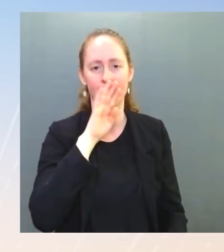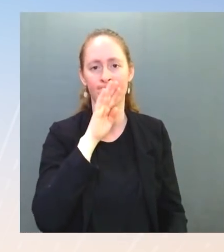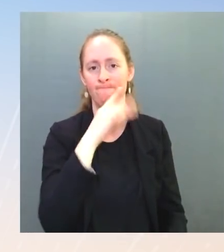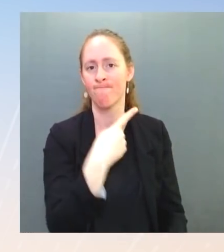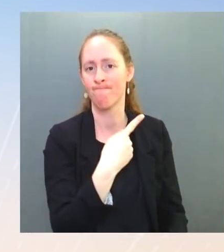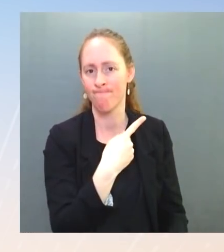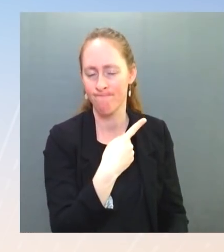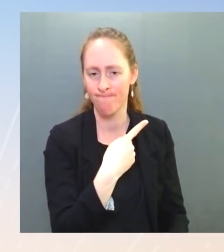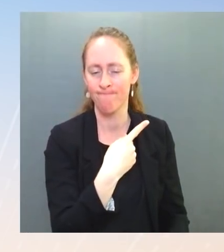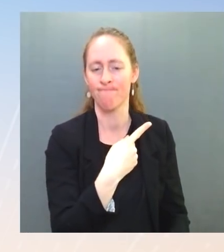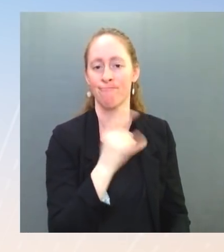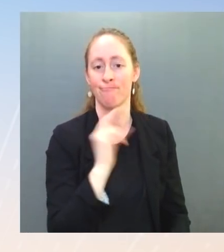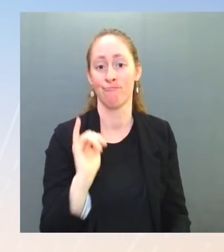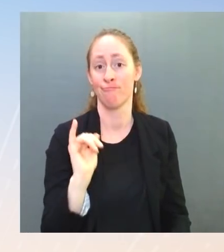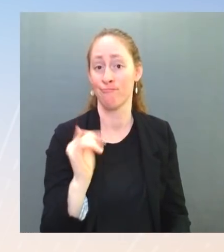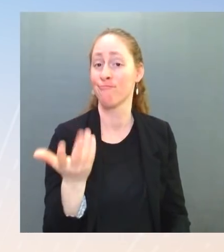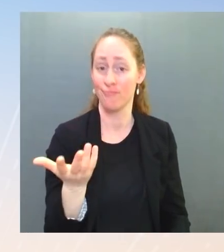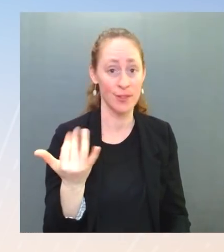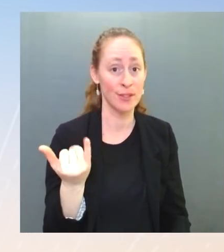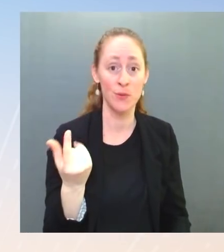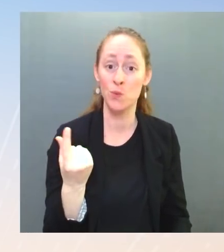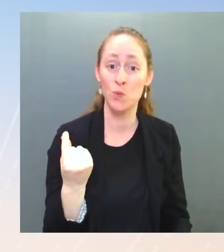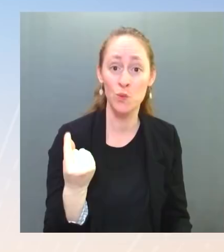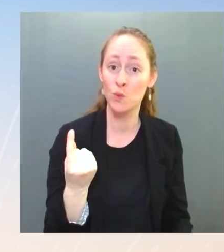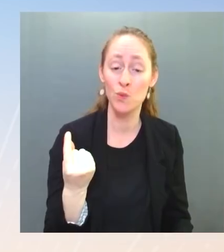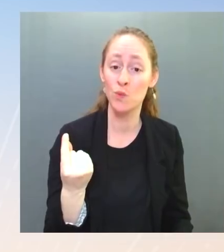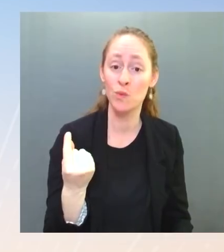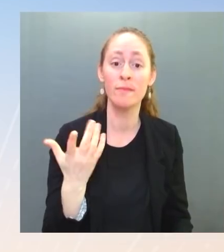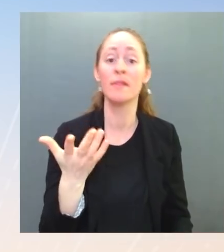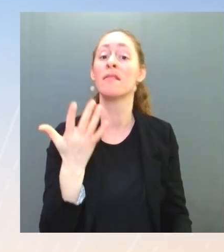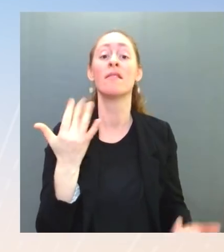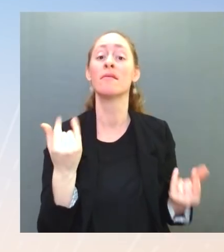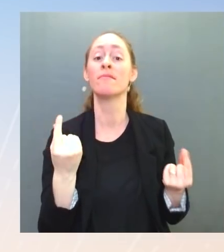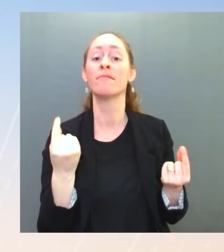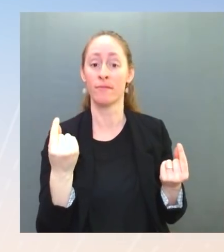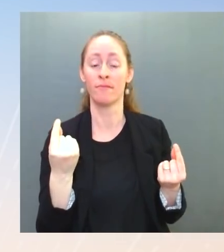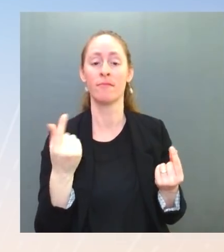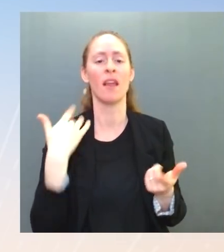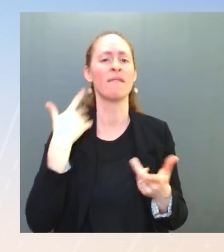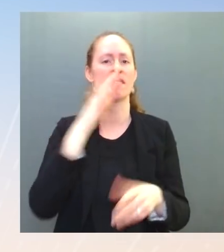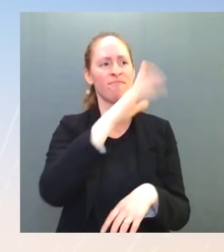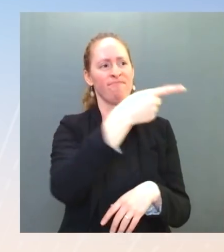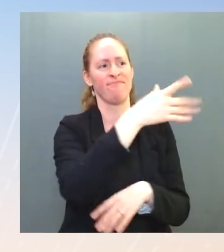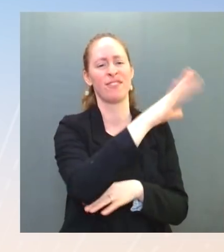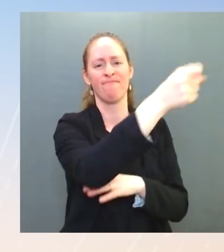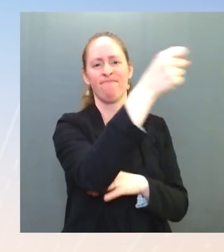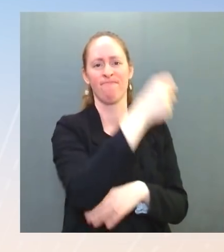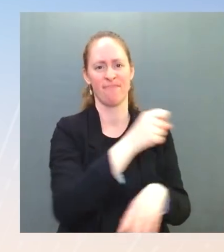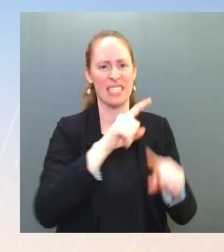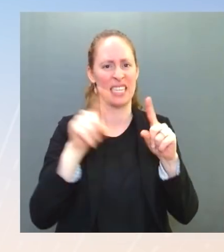and that we would expect that it would be a continuation of the type of atrocities we've already seen take place in Ukraine.